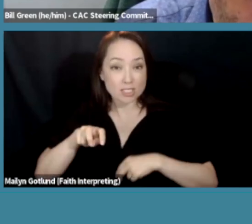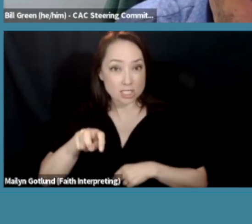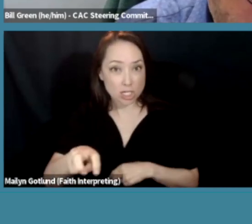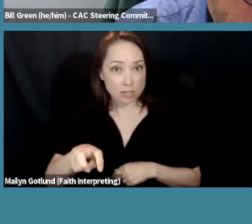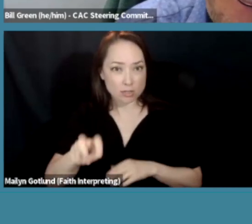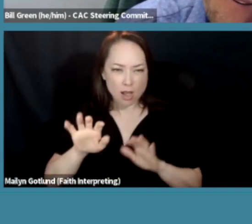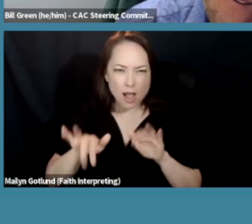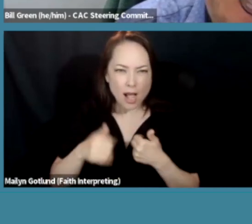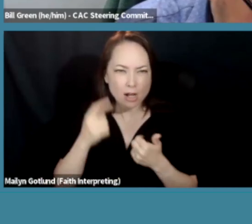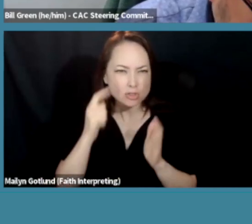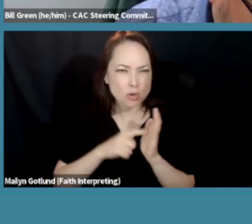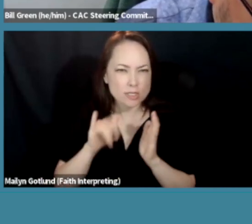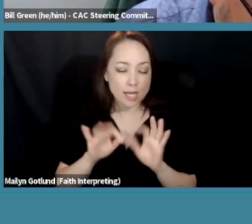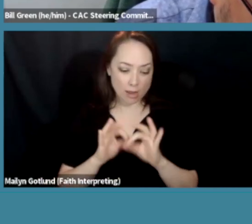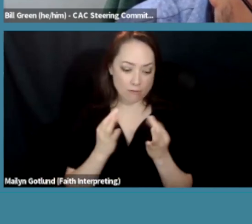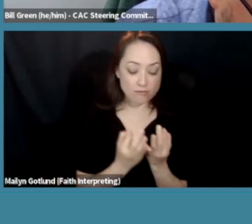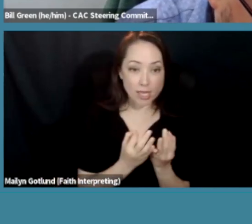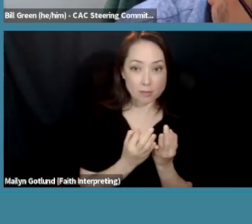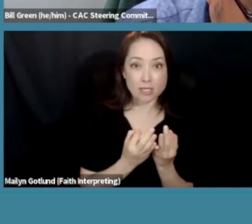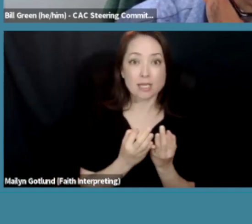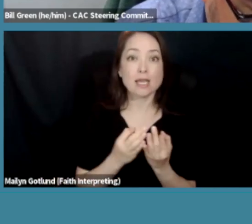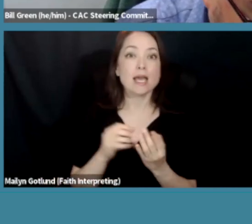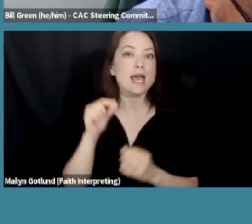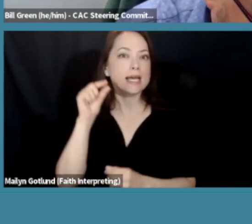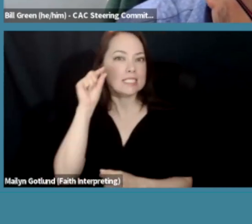Family and gender-neutral restrooms, including adult changing tables,